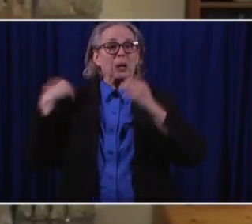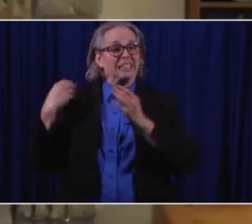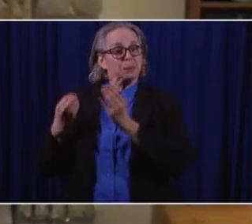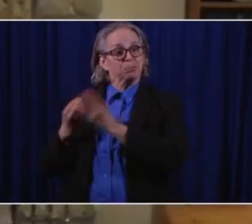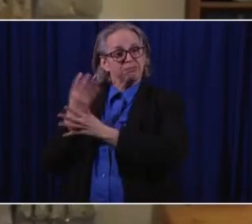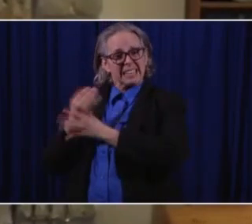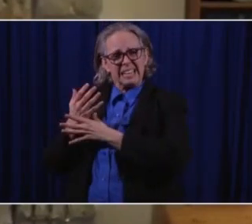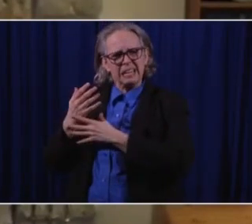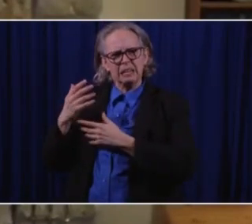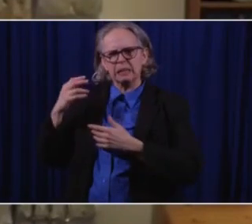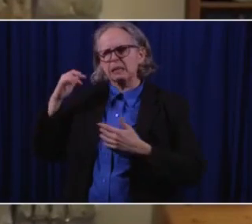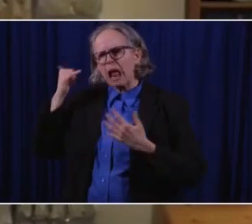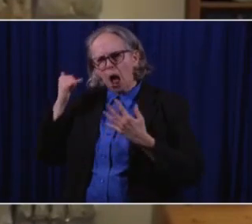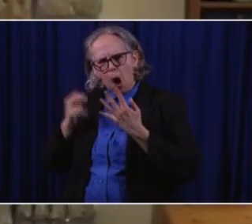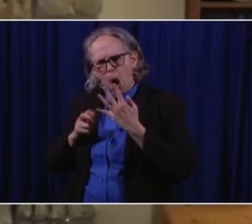some are yellow. As recently as September October. These parts read before and really largely